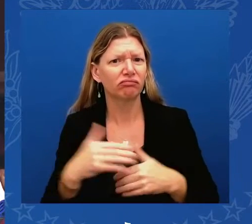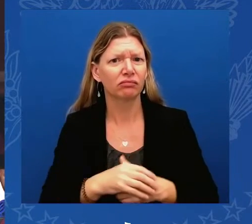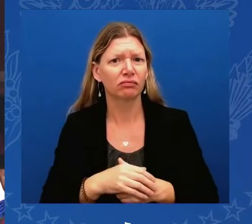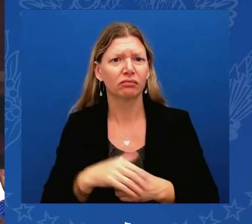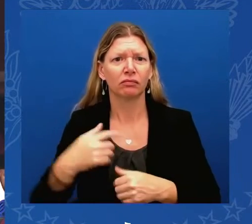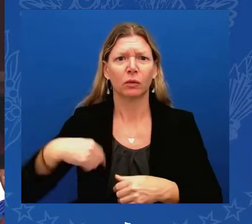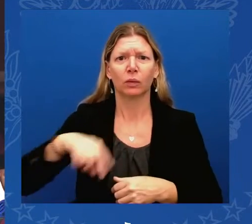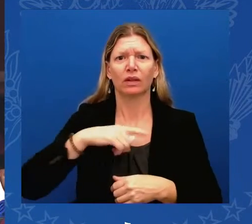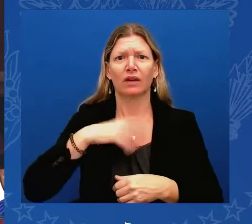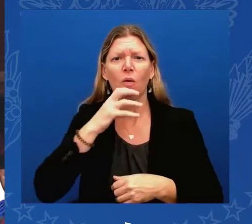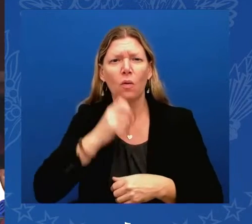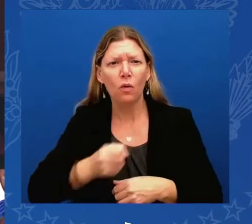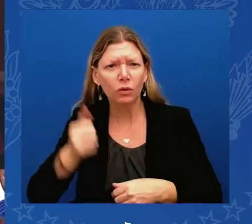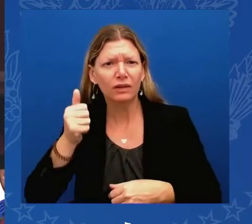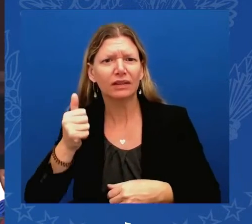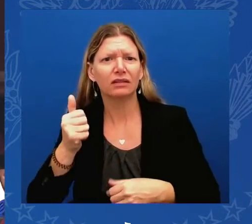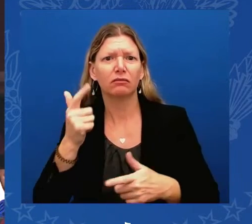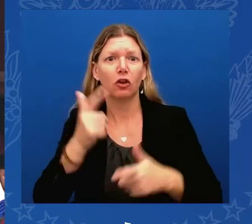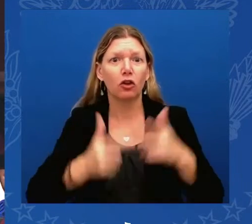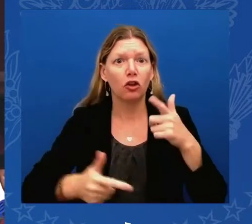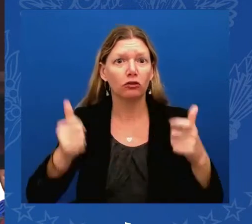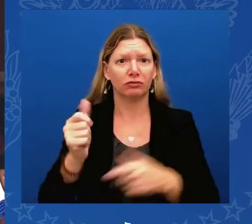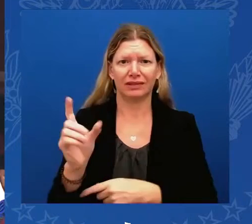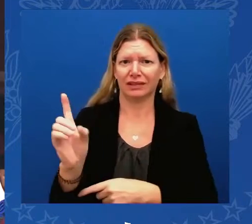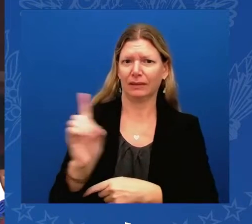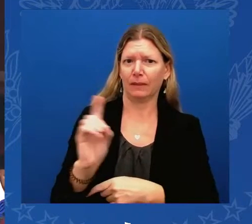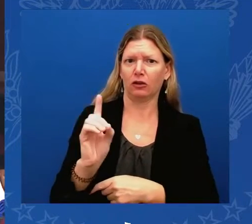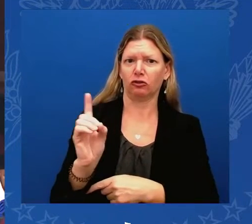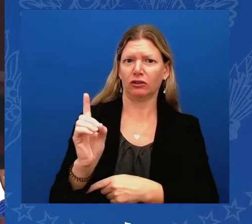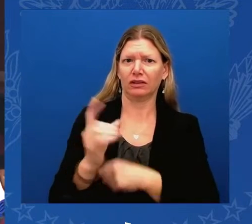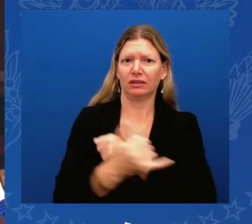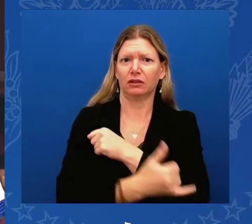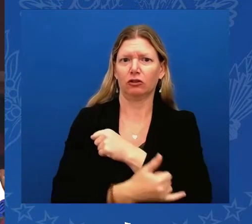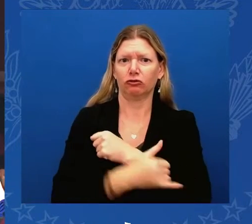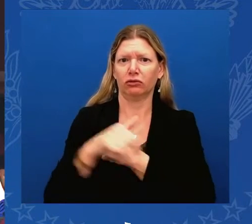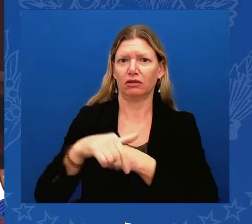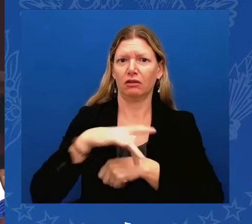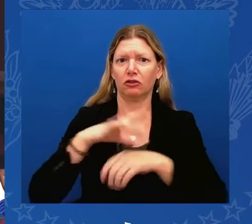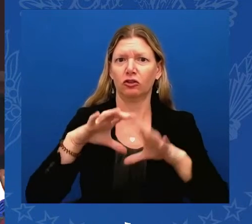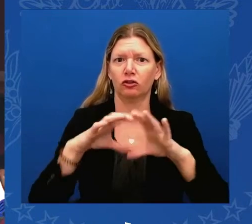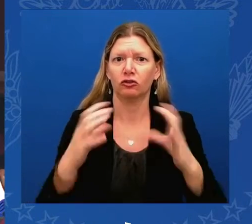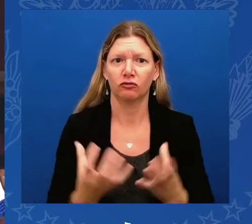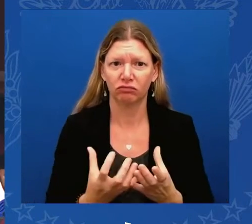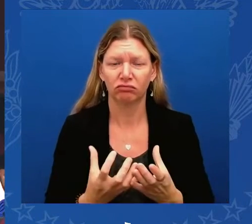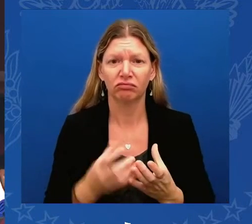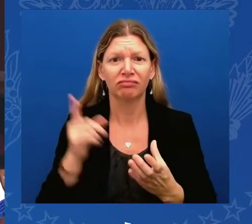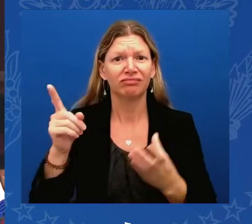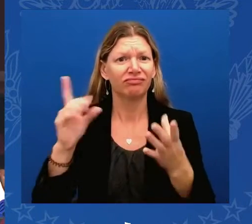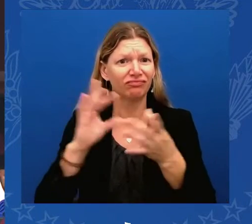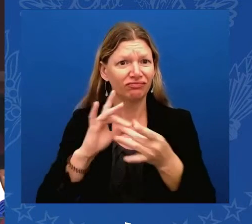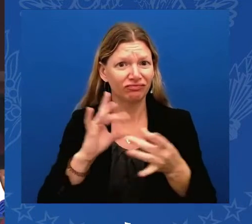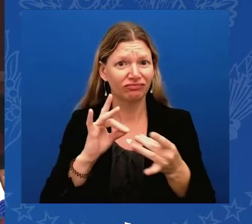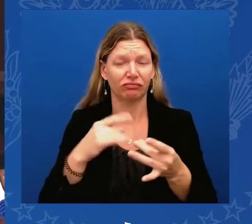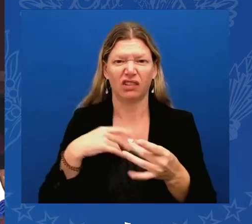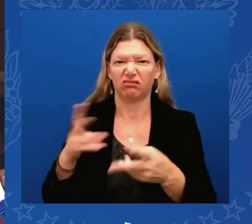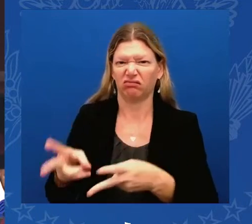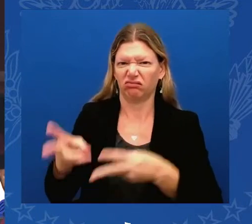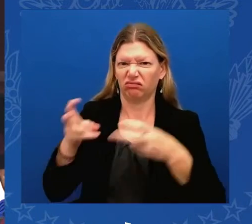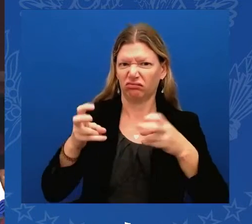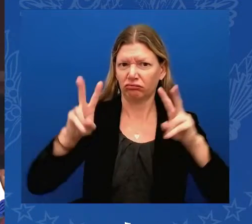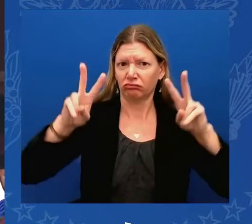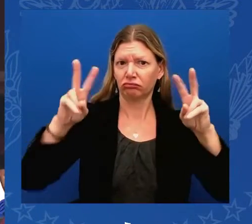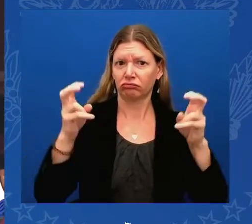He said, and I paraphrase, America is an idea.